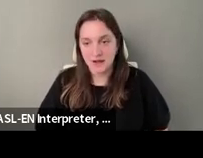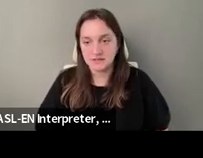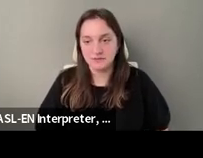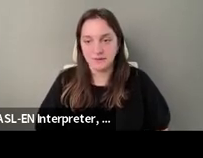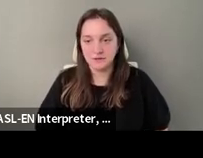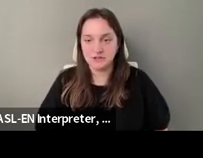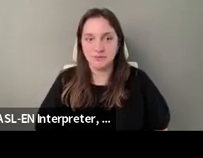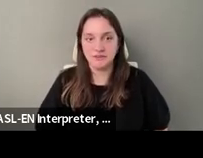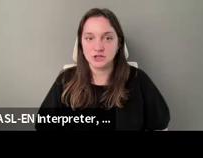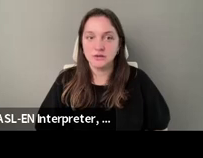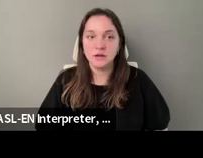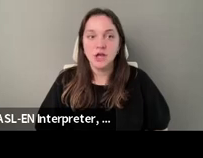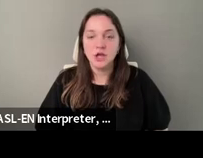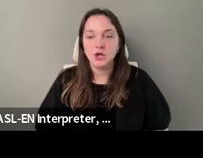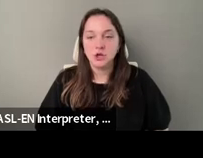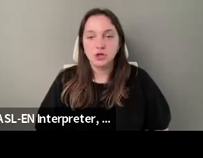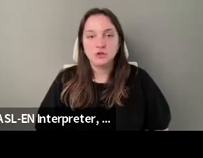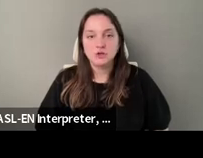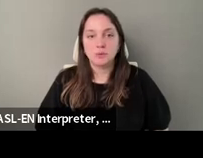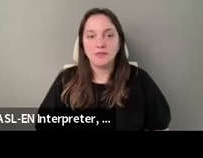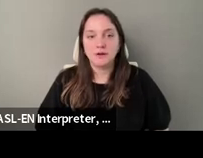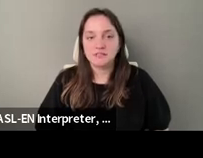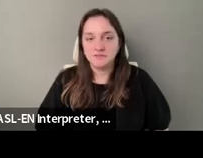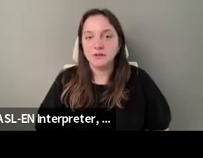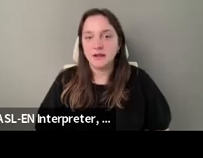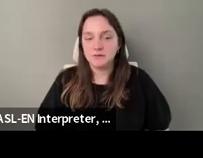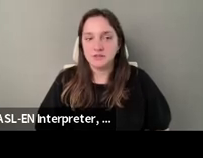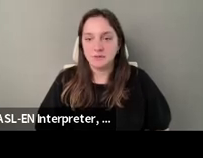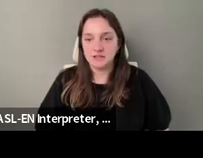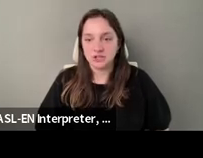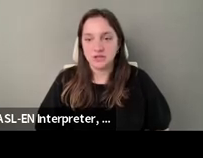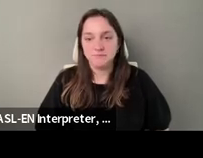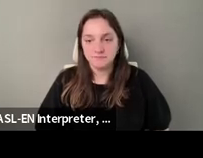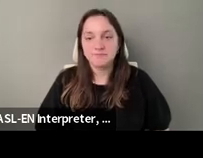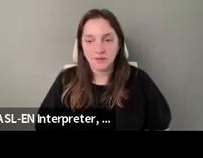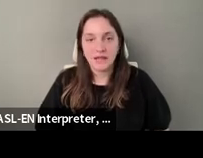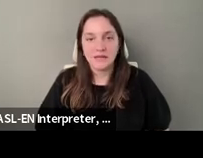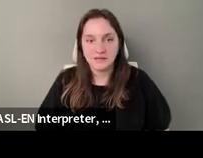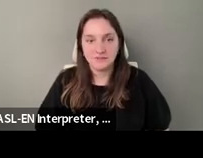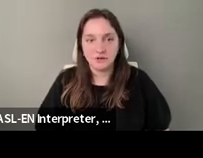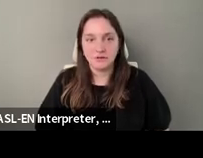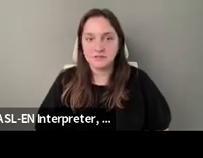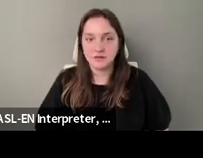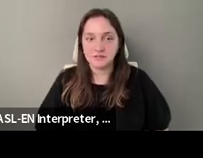So when there's severe language deprivation in deaf adults, there are several consequences. One is that